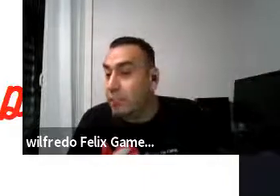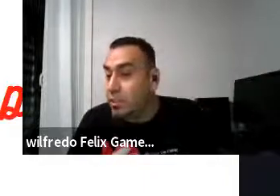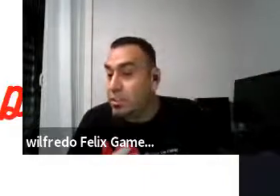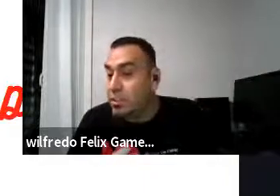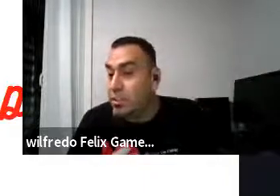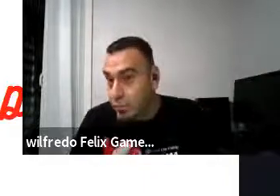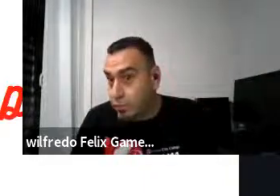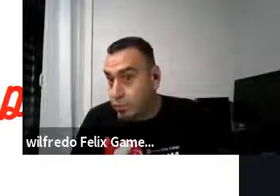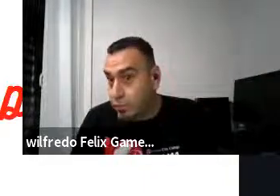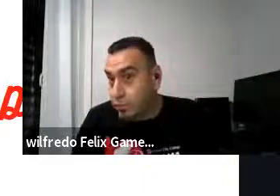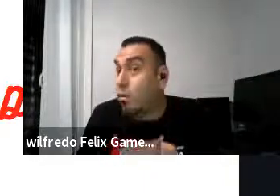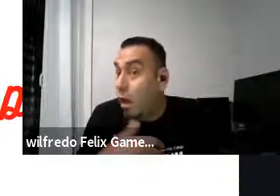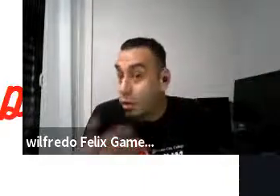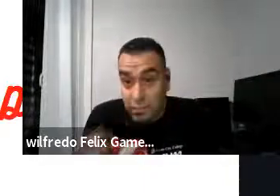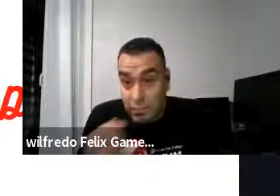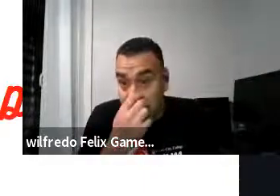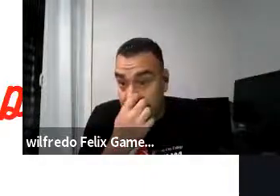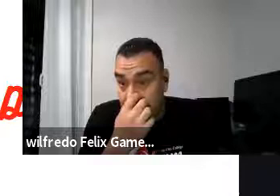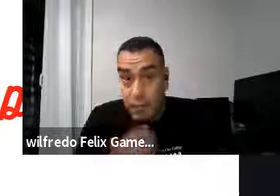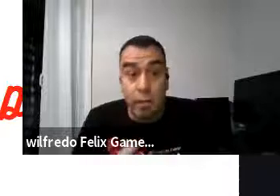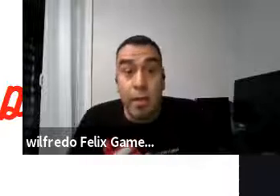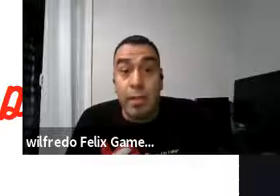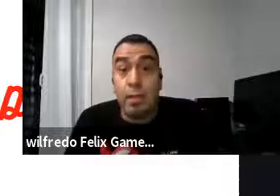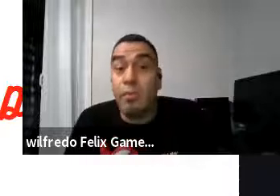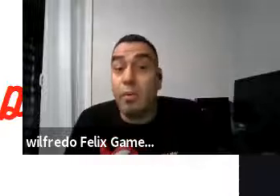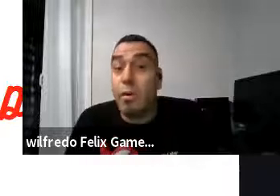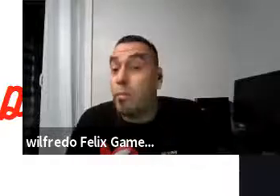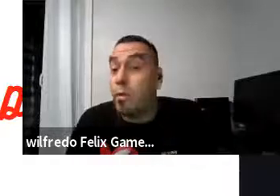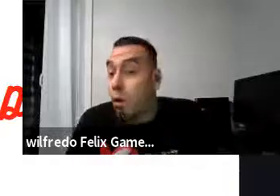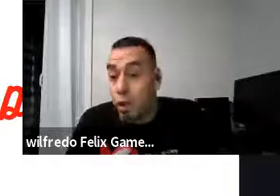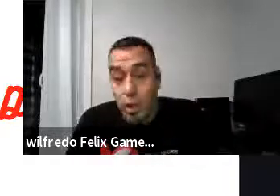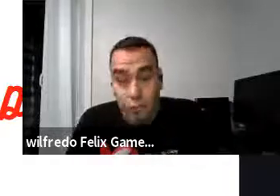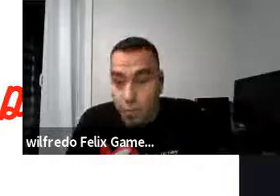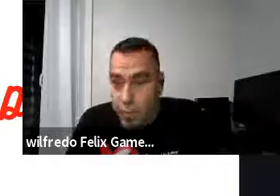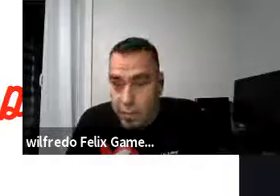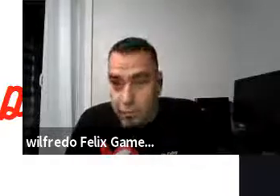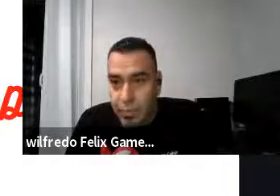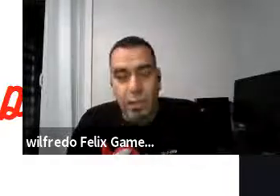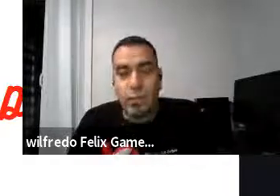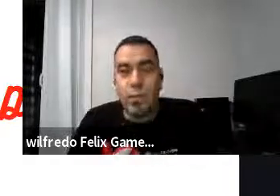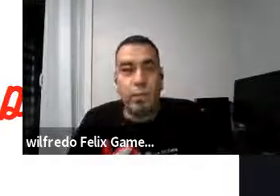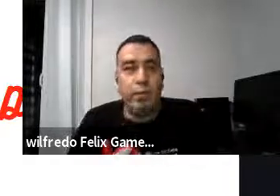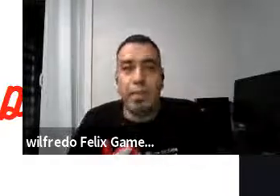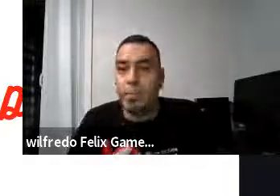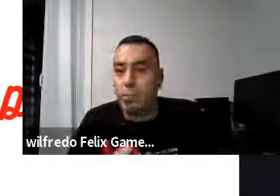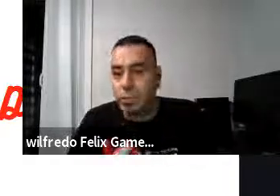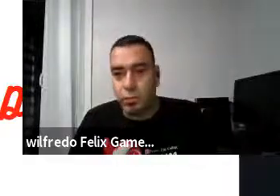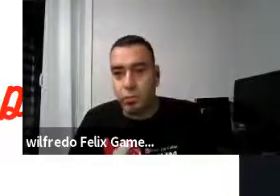they're the first generations to go to college. They come from a very low income family. Actually, every time they You see,